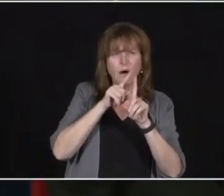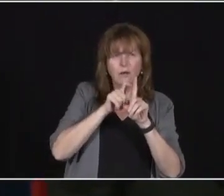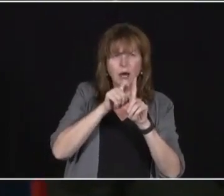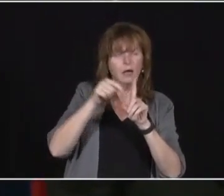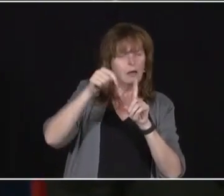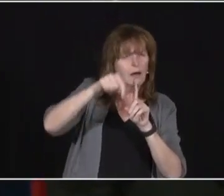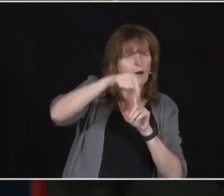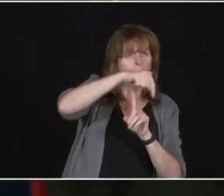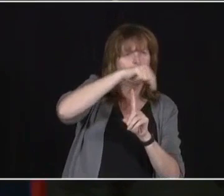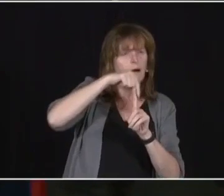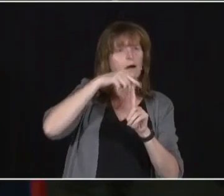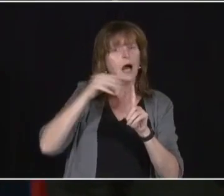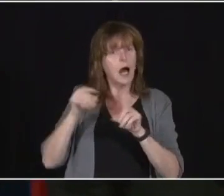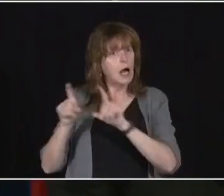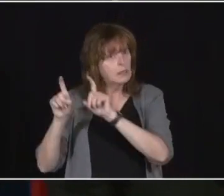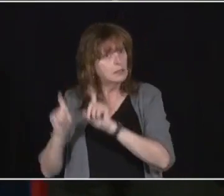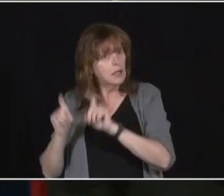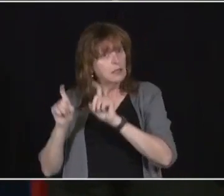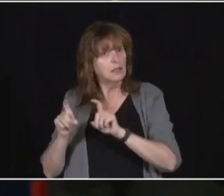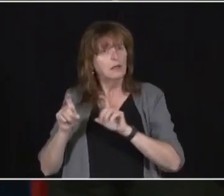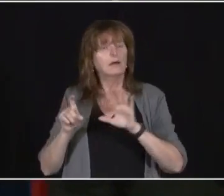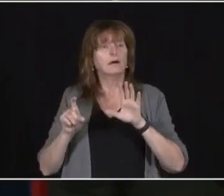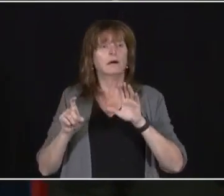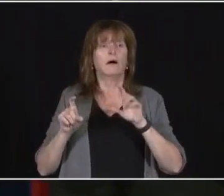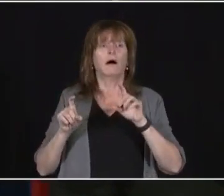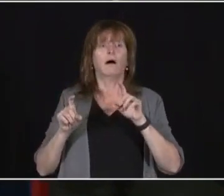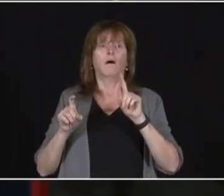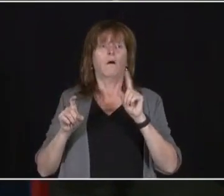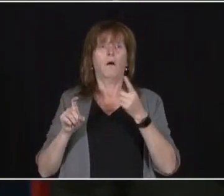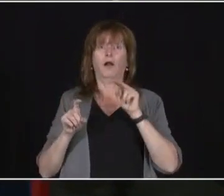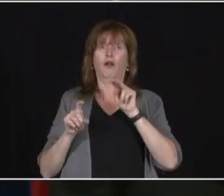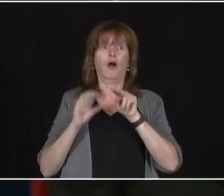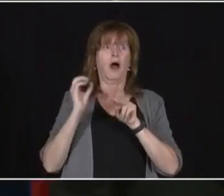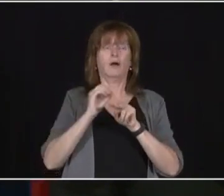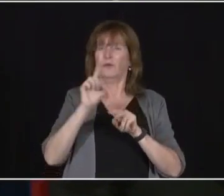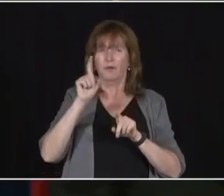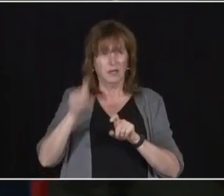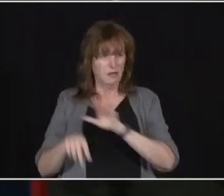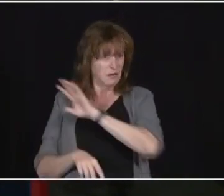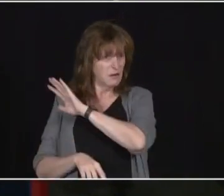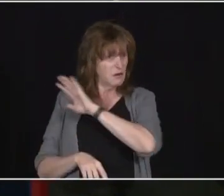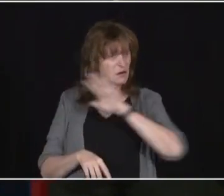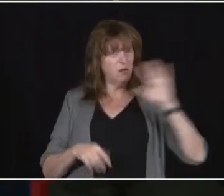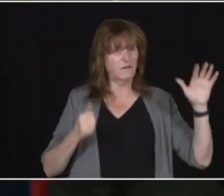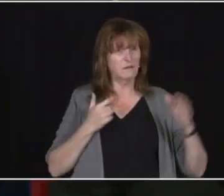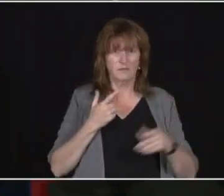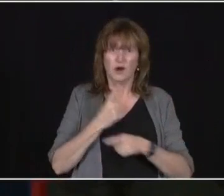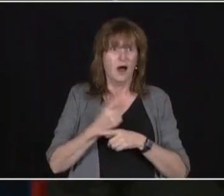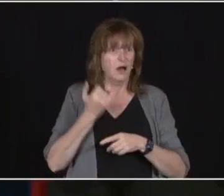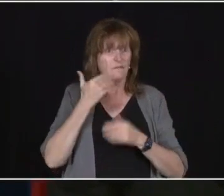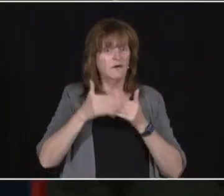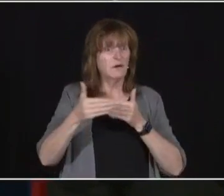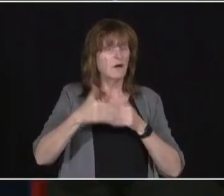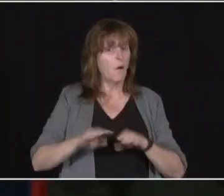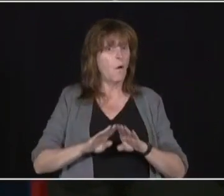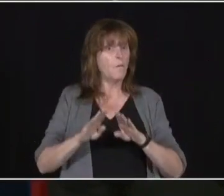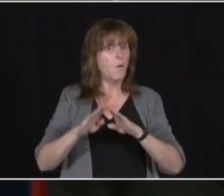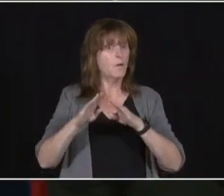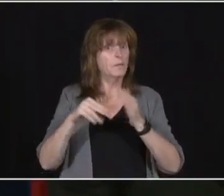It is really important that we continue to do the tracing and attesting and we need to look not just on Ontario because the entire country.